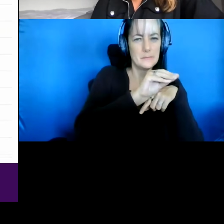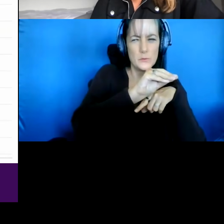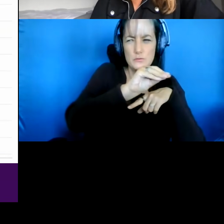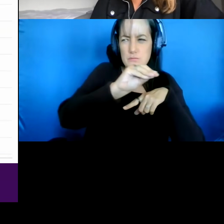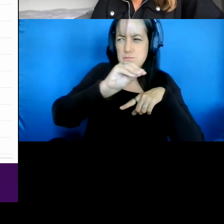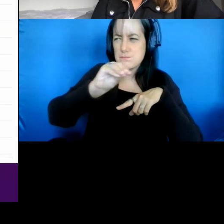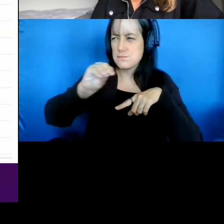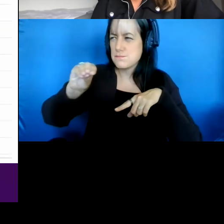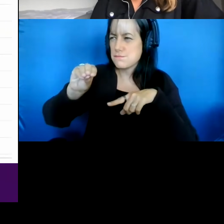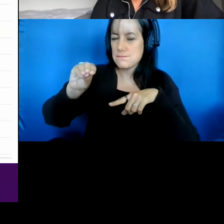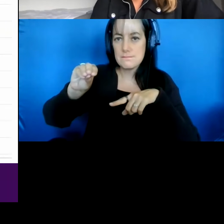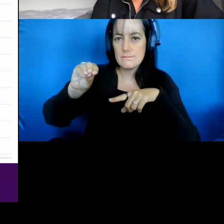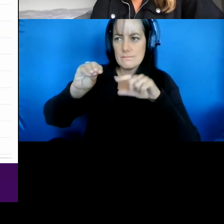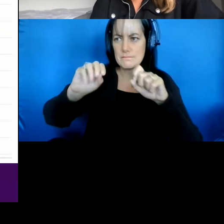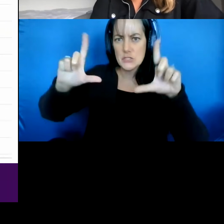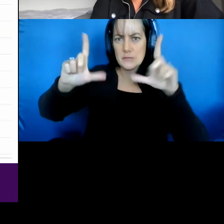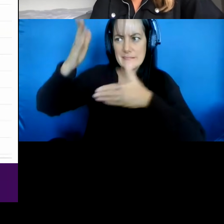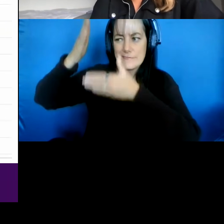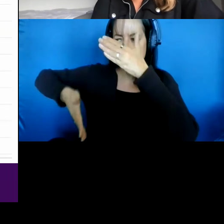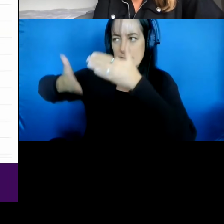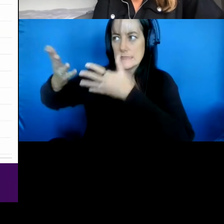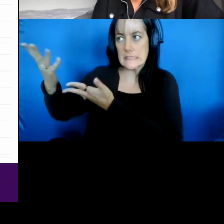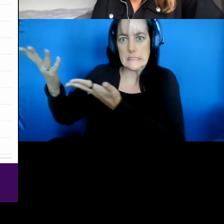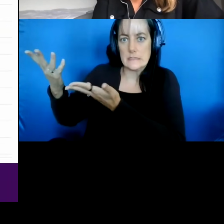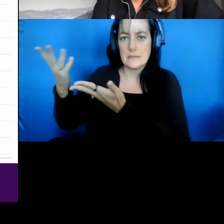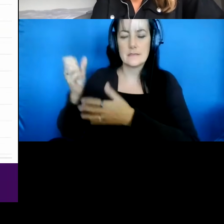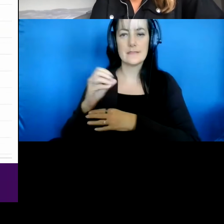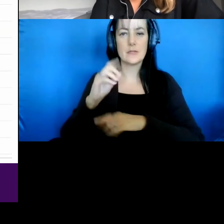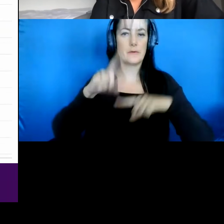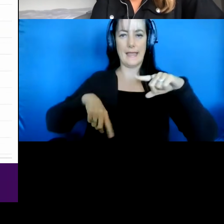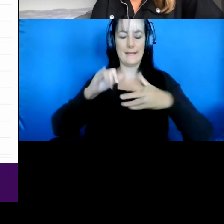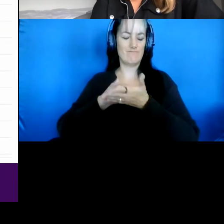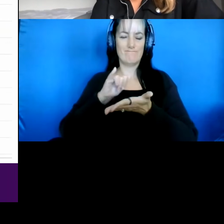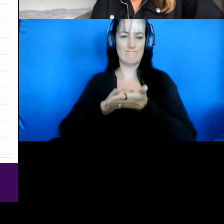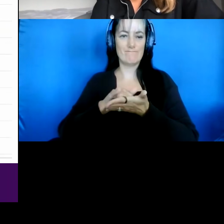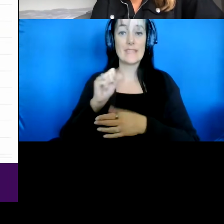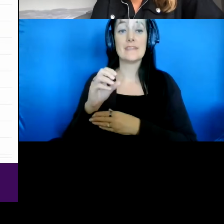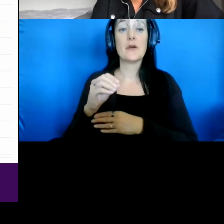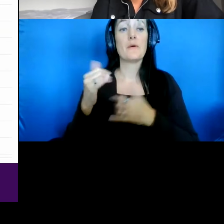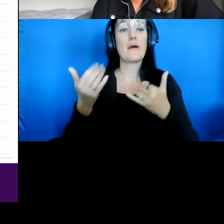trackpad. And it becomes really, really difficult. So in this file sharing interface, we have a file